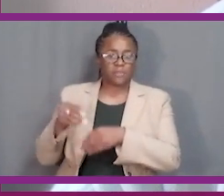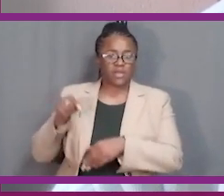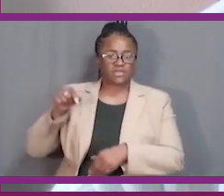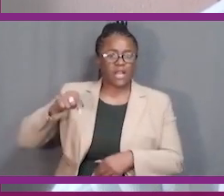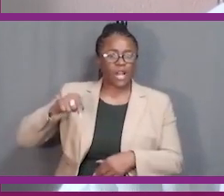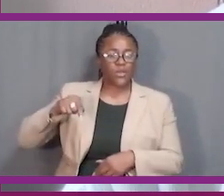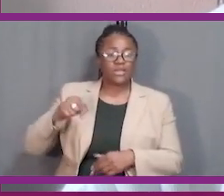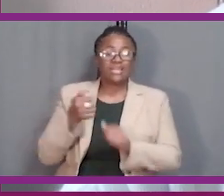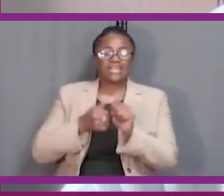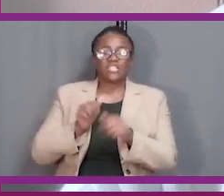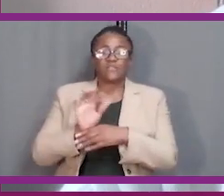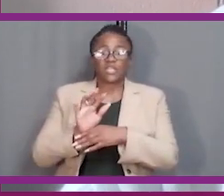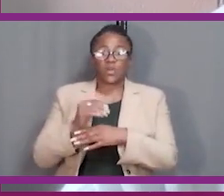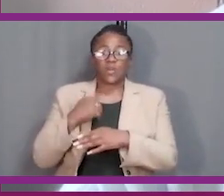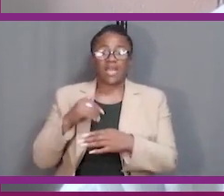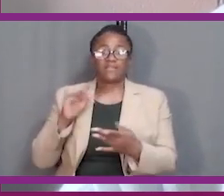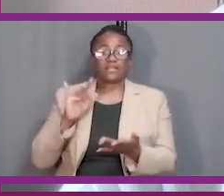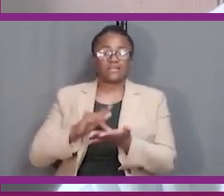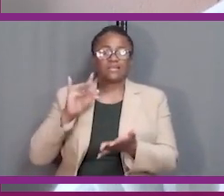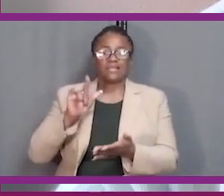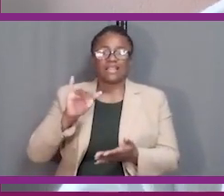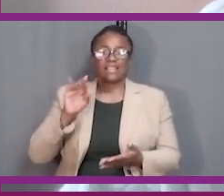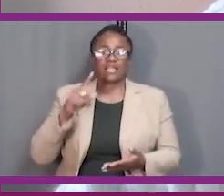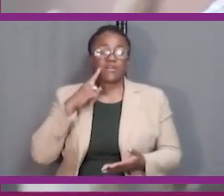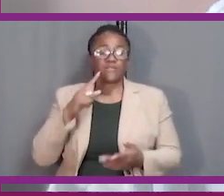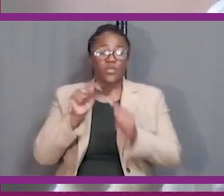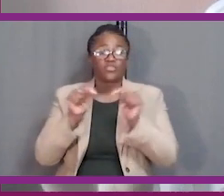to have these incredible thought-provoking conversations throughout this whole series.